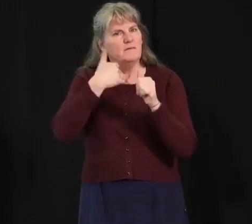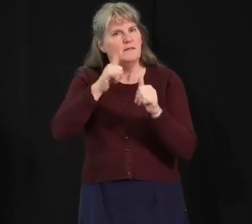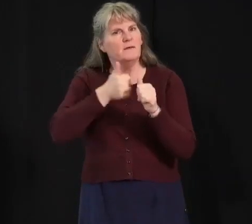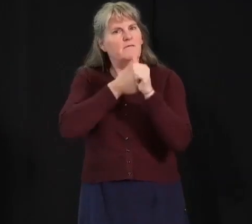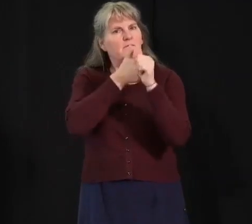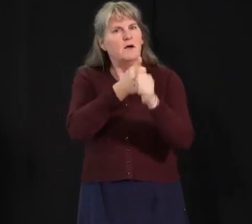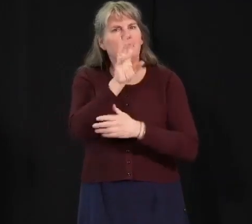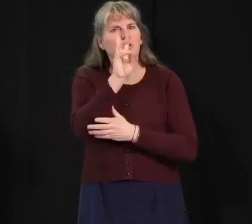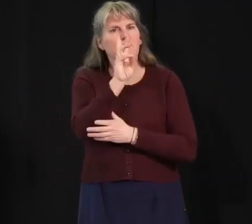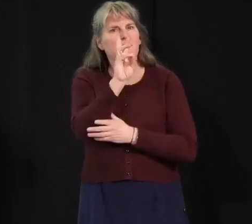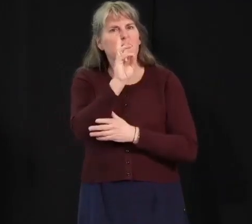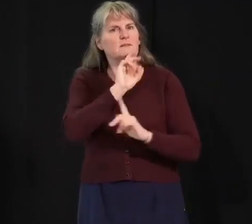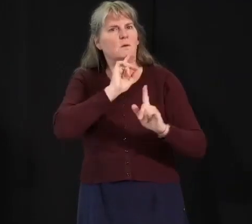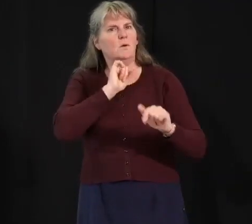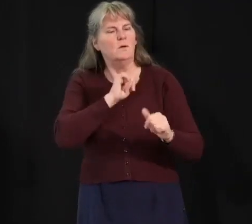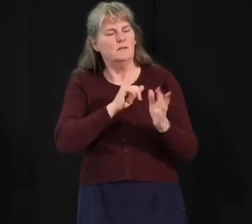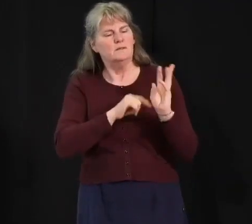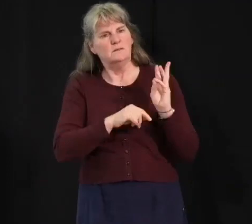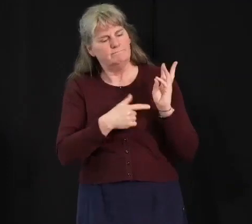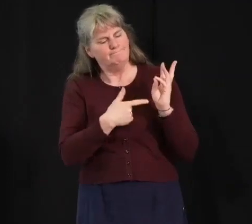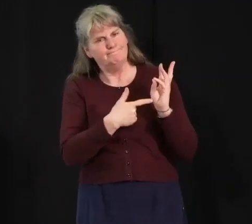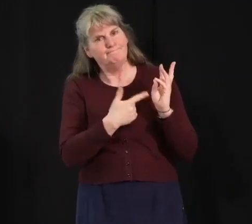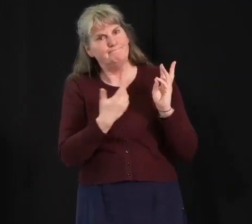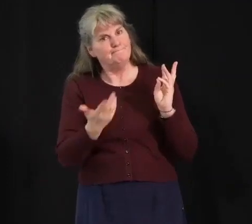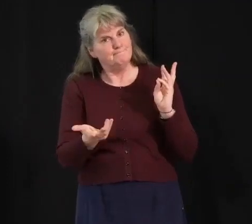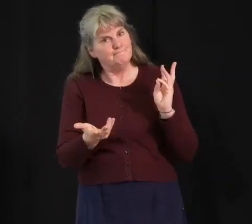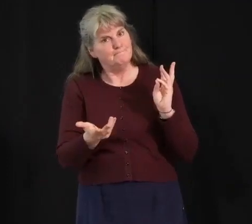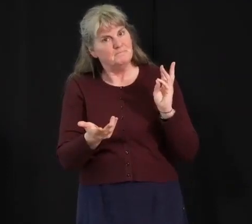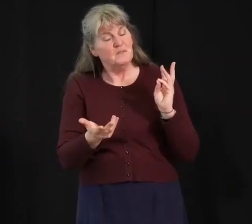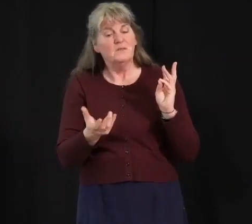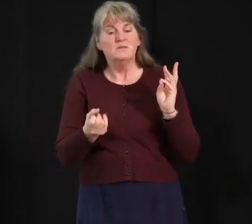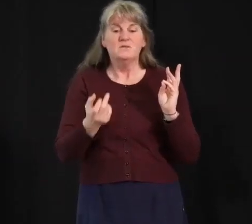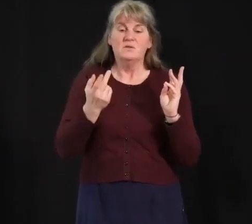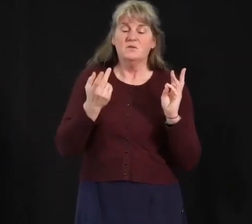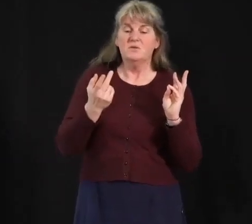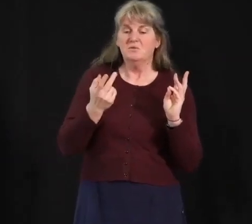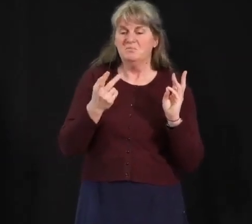facilities. So libraries might be an example.